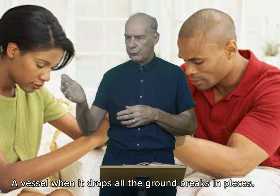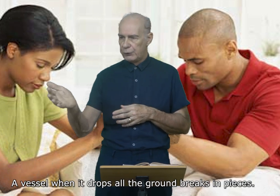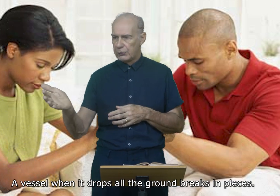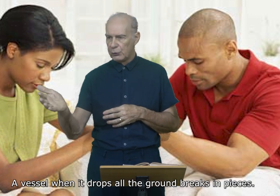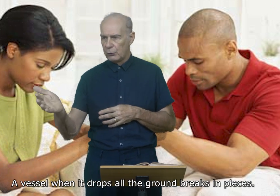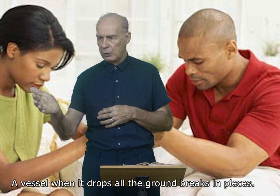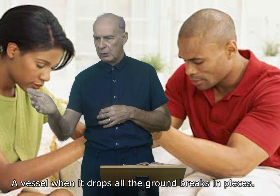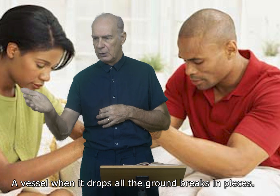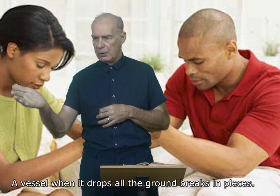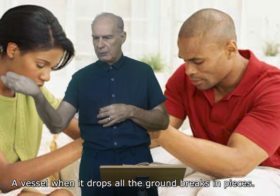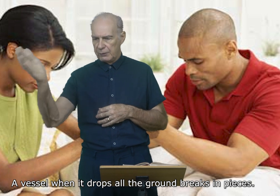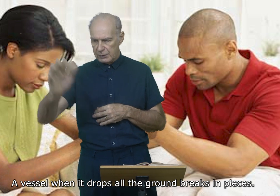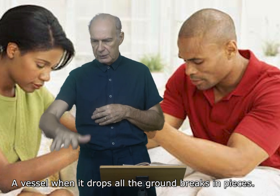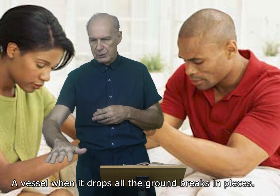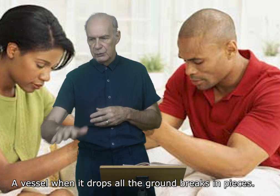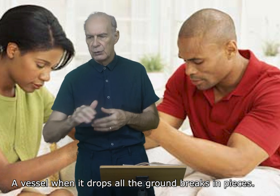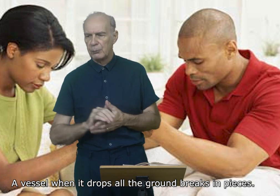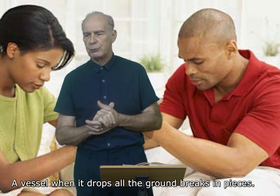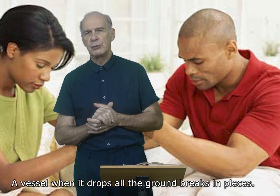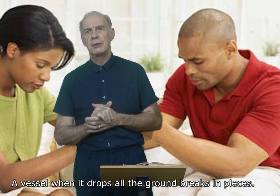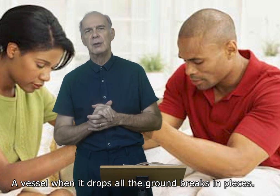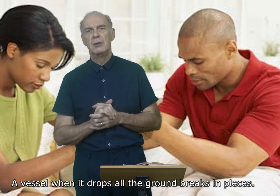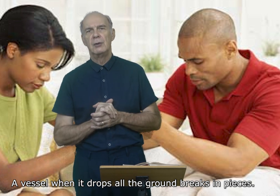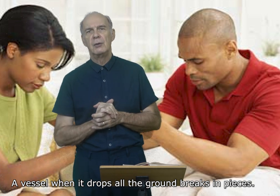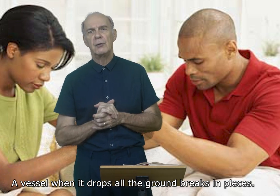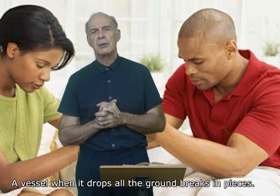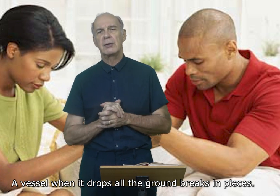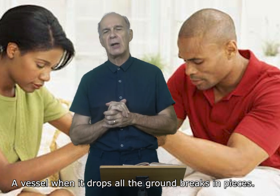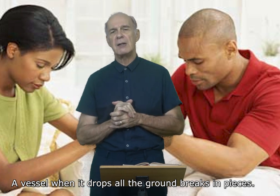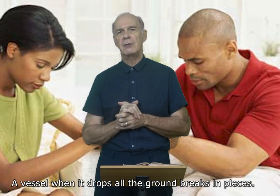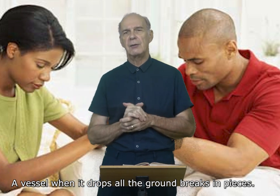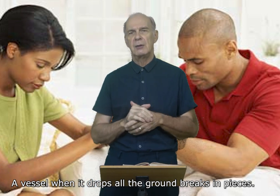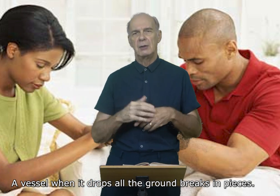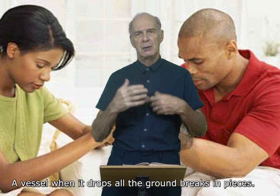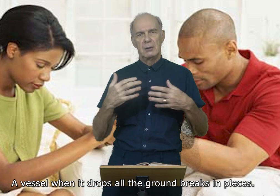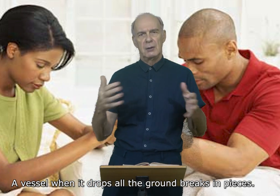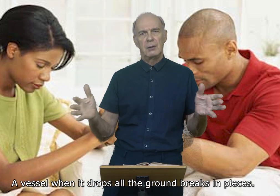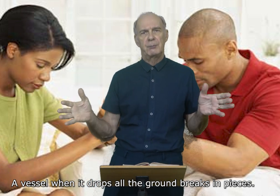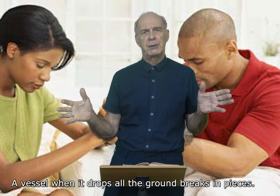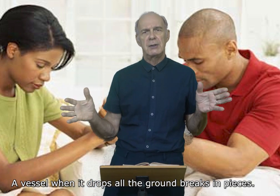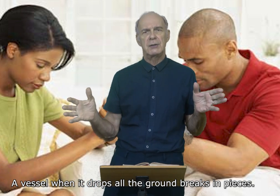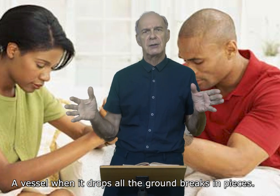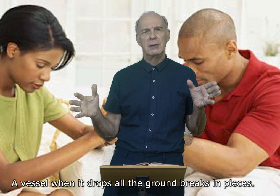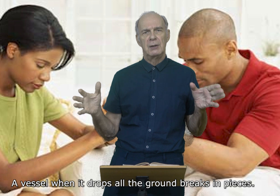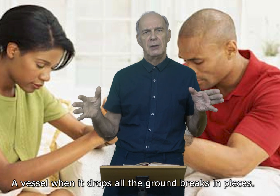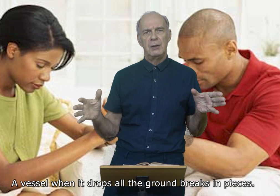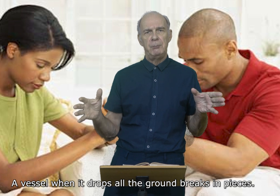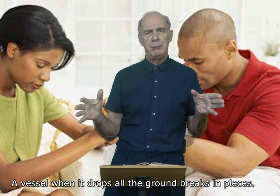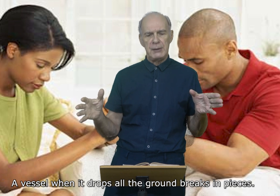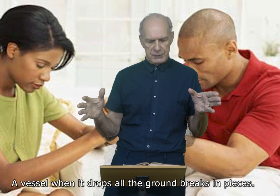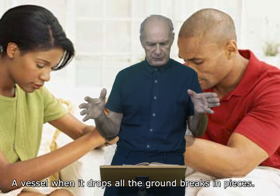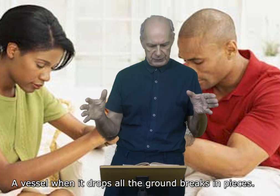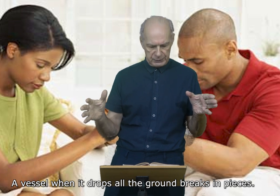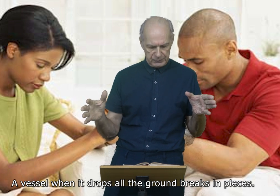A vessel when it drops all the ground breaks in pieces.